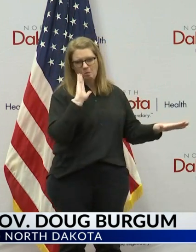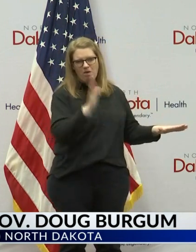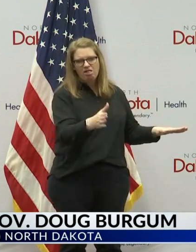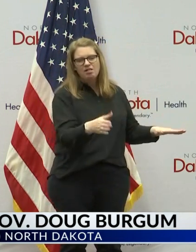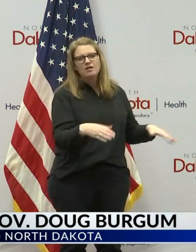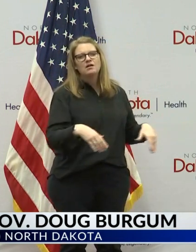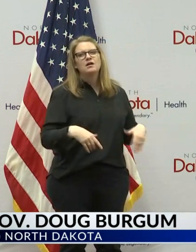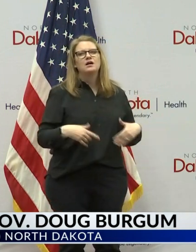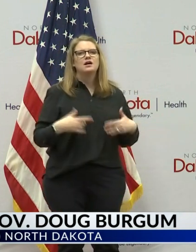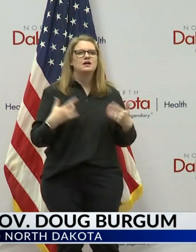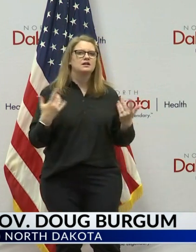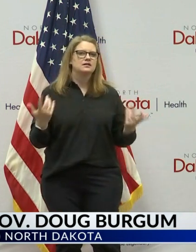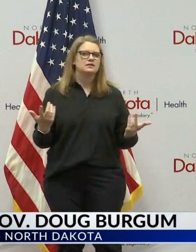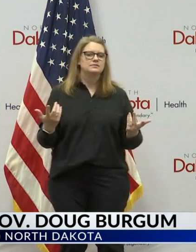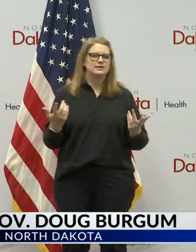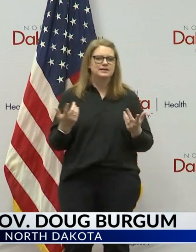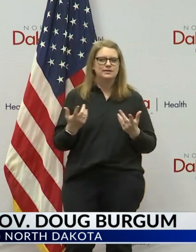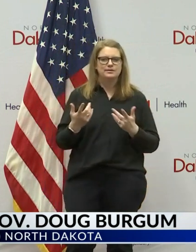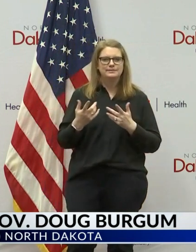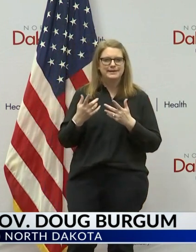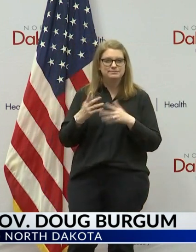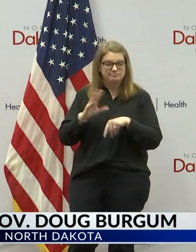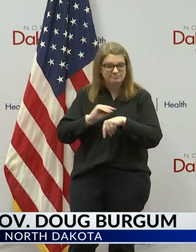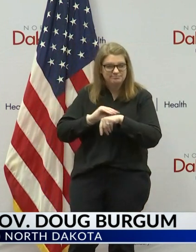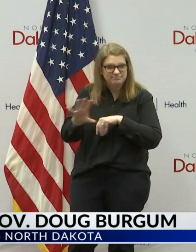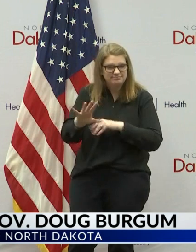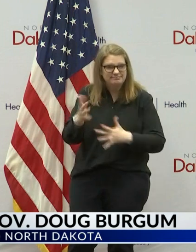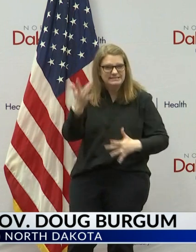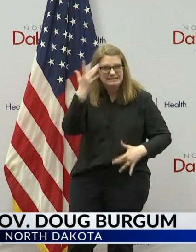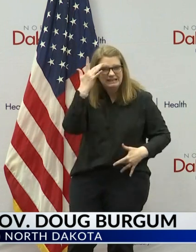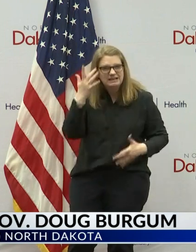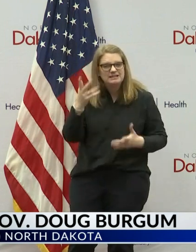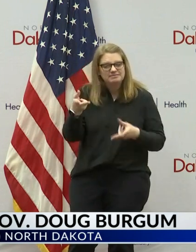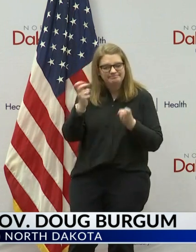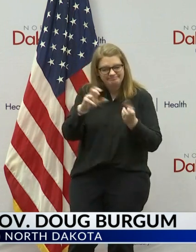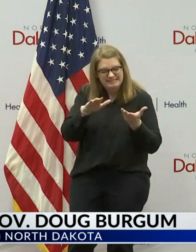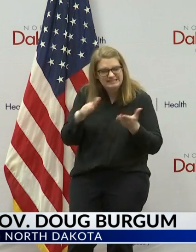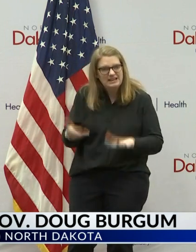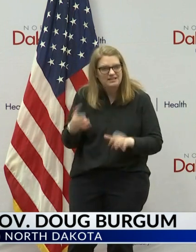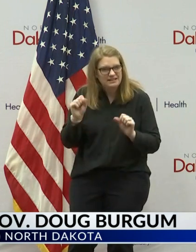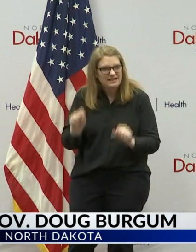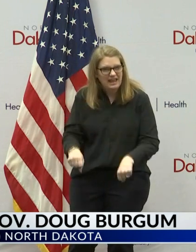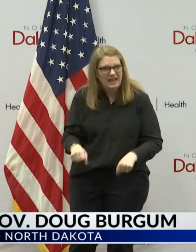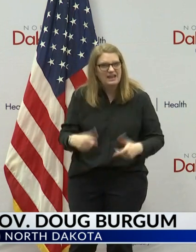REALLY QUICKLY, IT SPREADS ABOUT REGARD OF STATE OR COUNTY